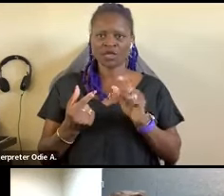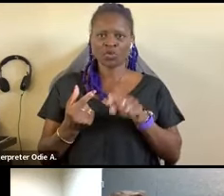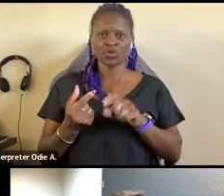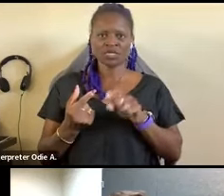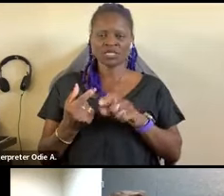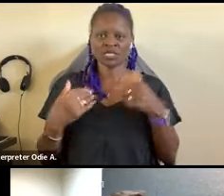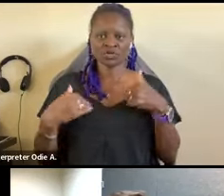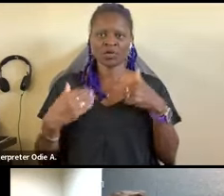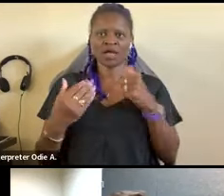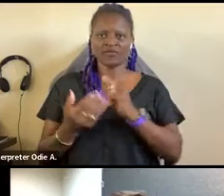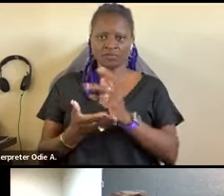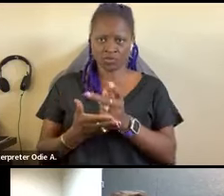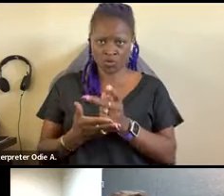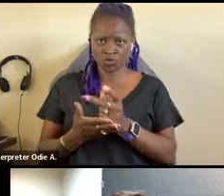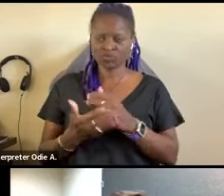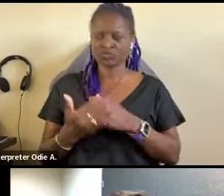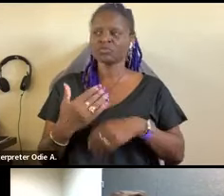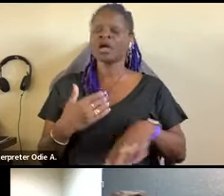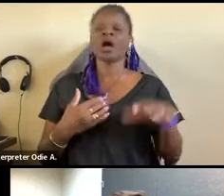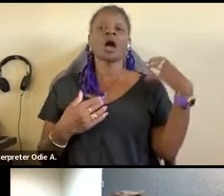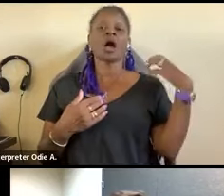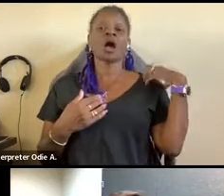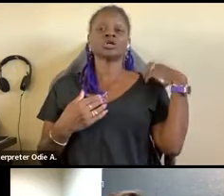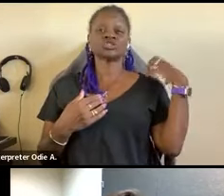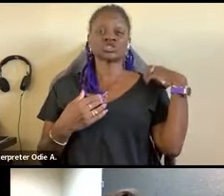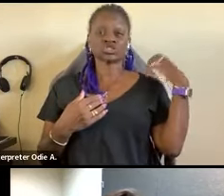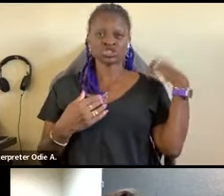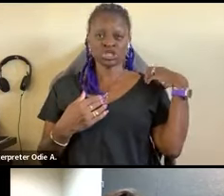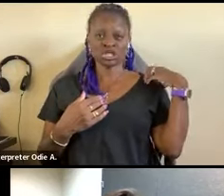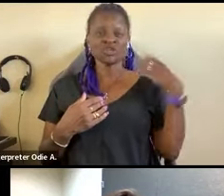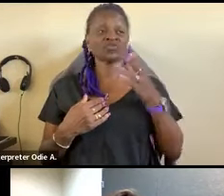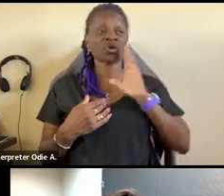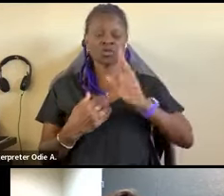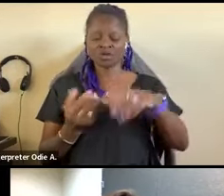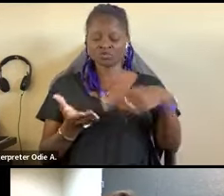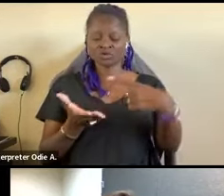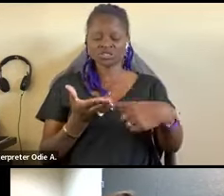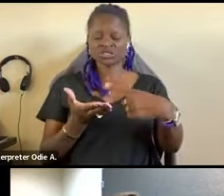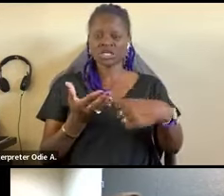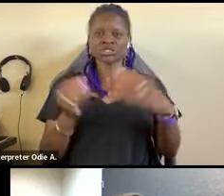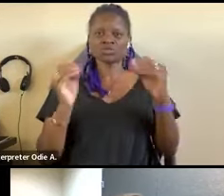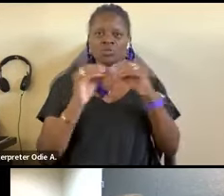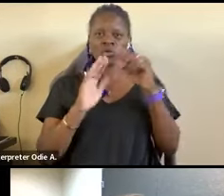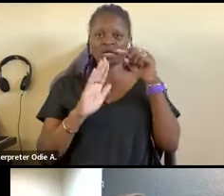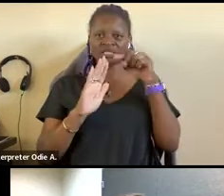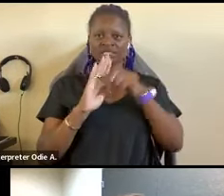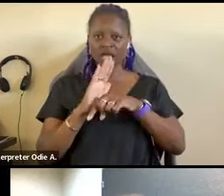Our vaccine chief, Dr. Omala Shende, will talk about that in just a little bit and let you know where you